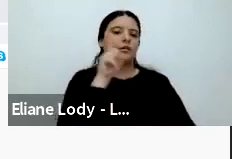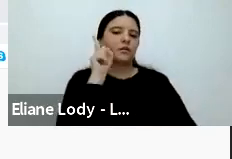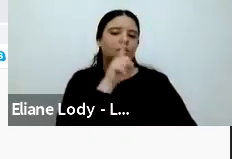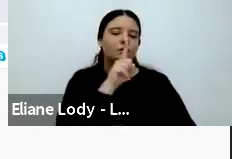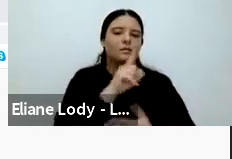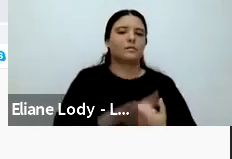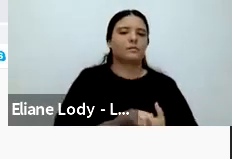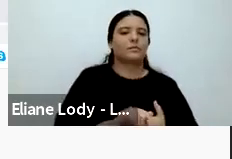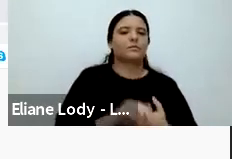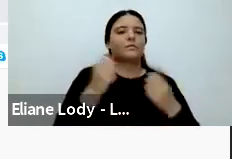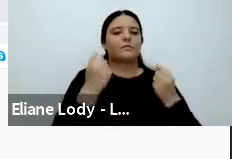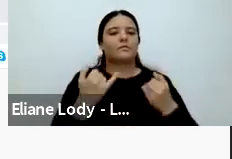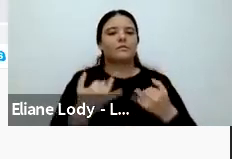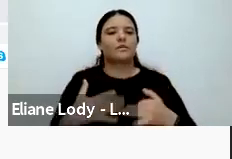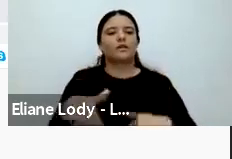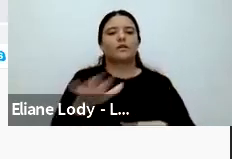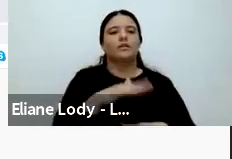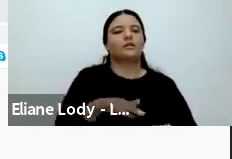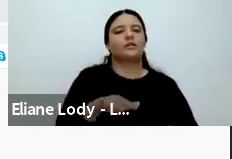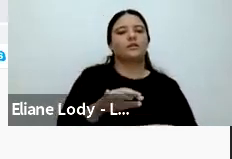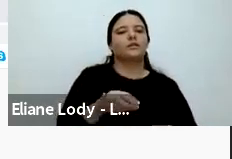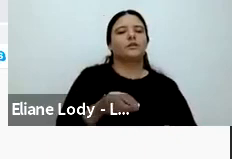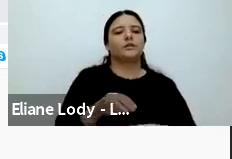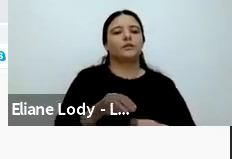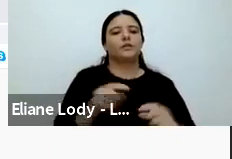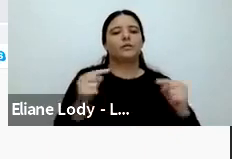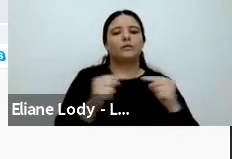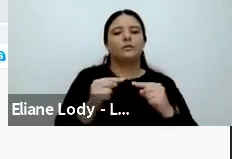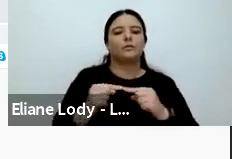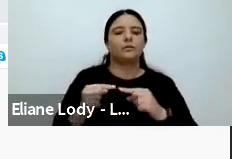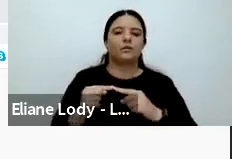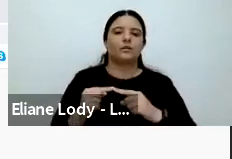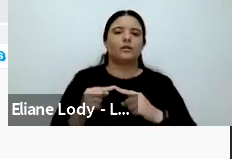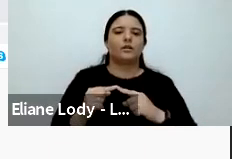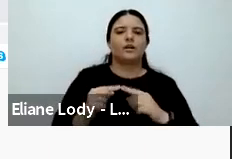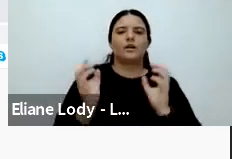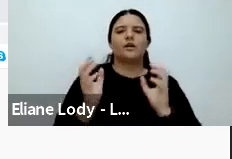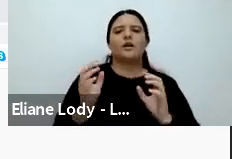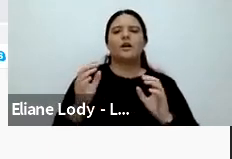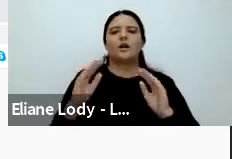alled the alled the no party school so the no party school as Scola some. some fun pot de de de